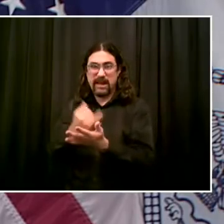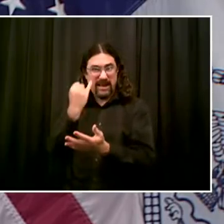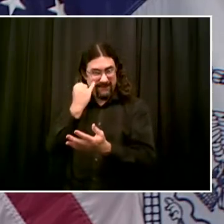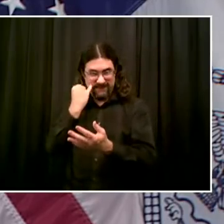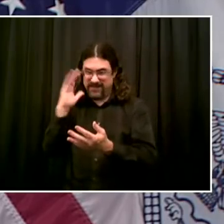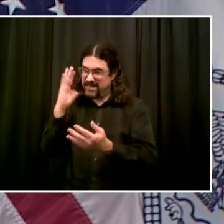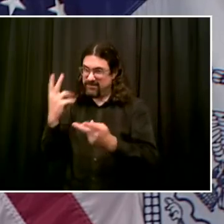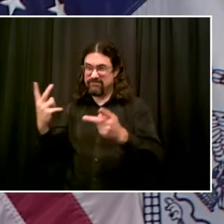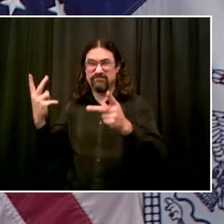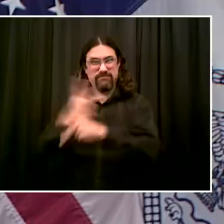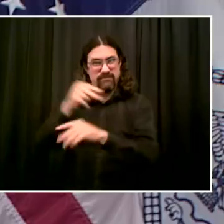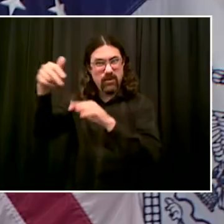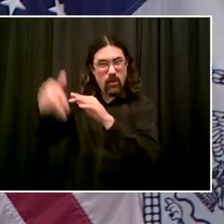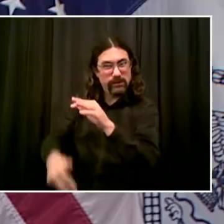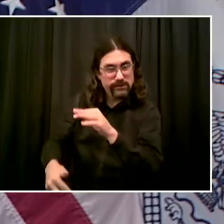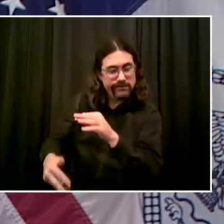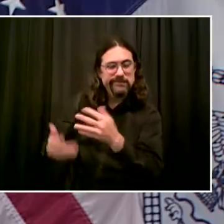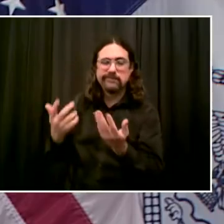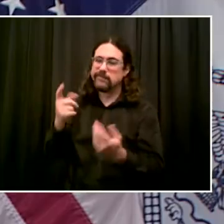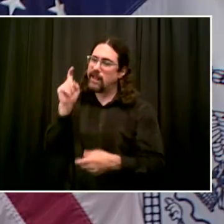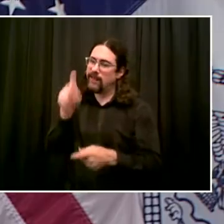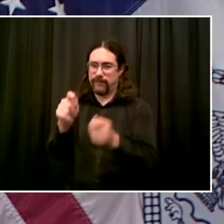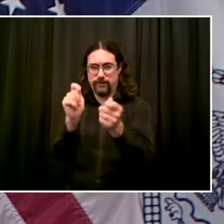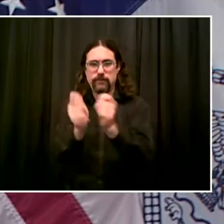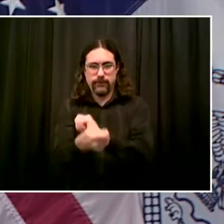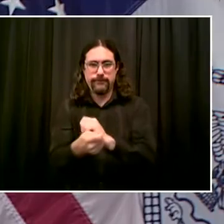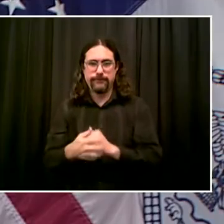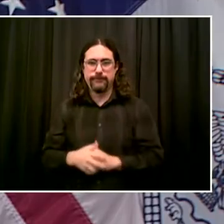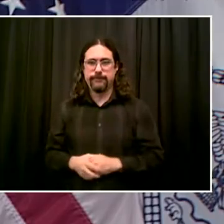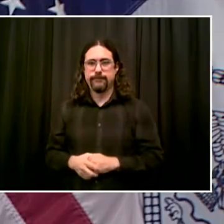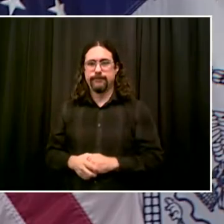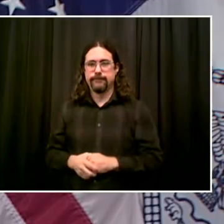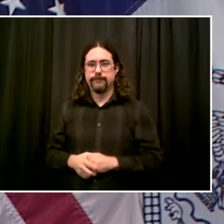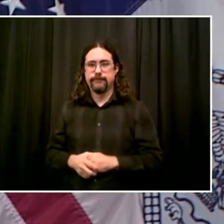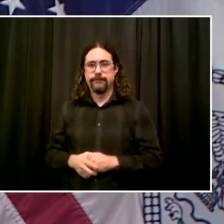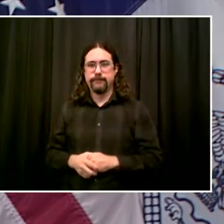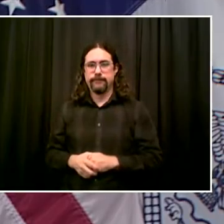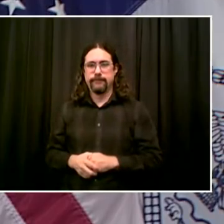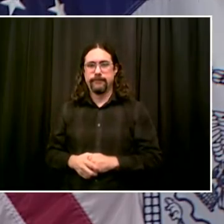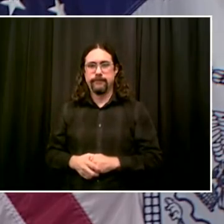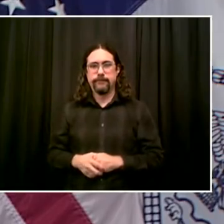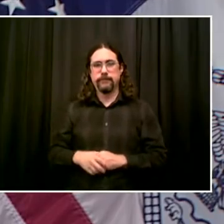DIFFERENTLY IF WE PEEXCTT OG ET THROUGH ALL OF THIS. AND THE LAST FOR TODAY IS